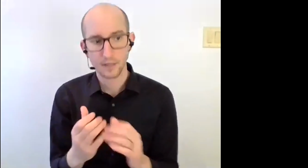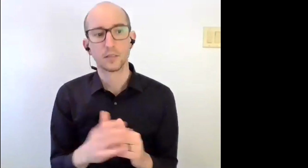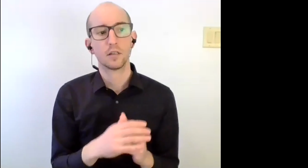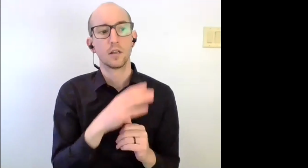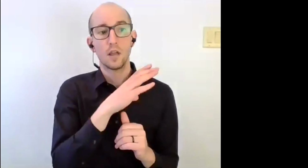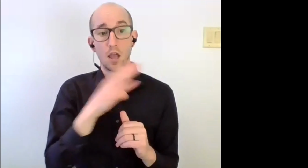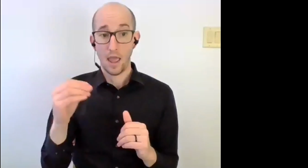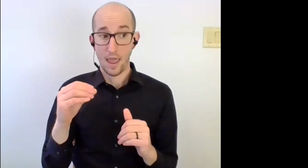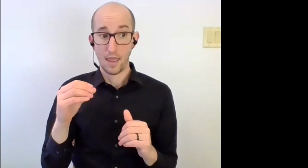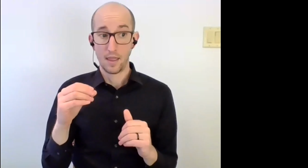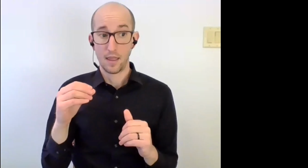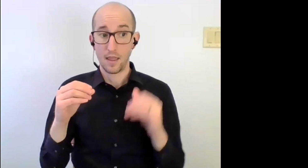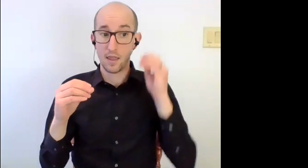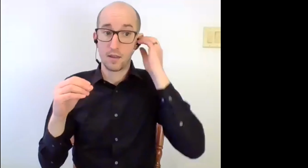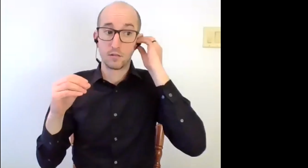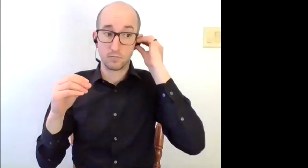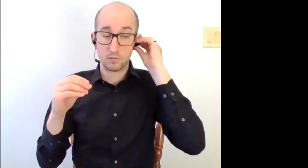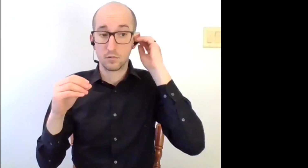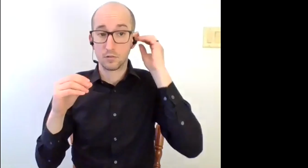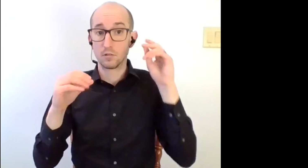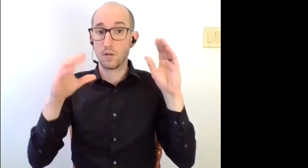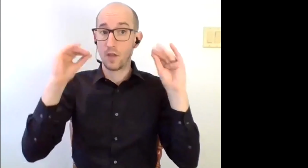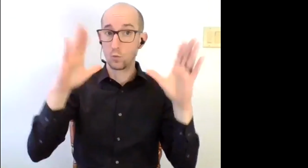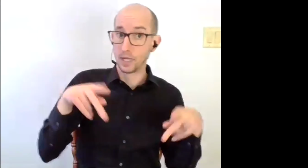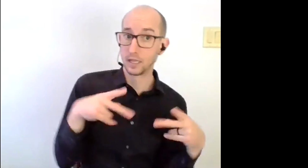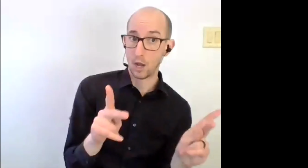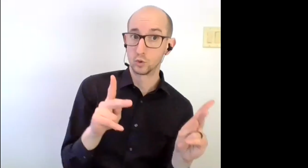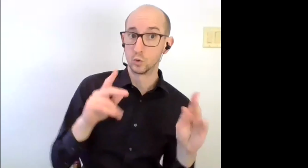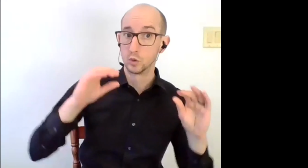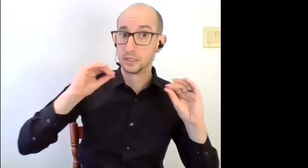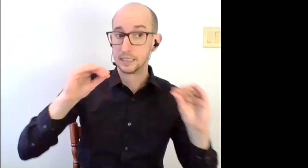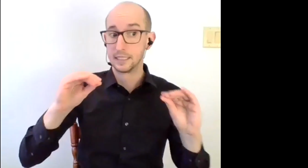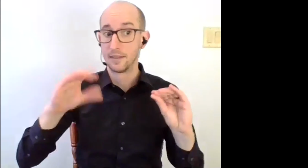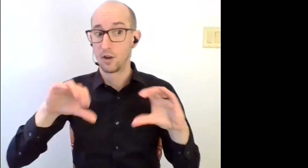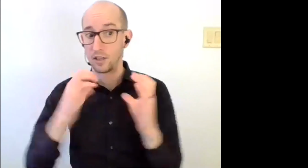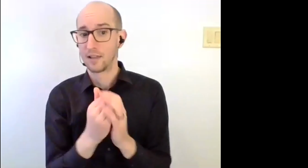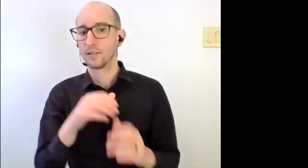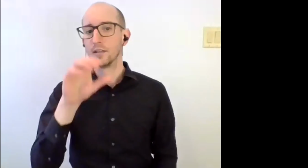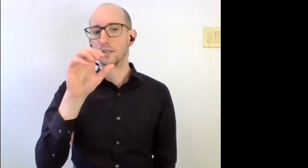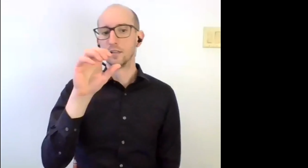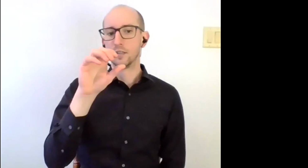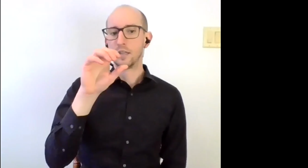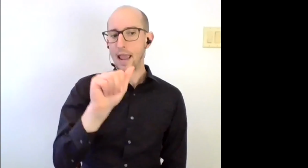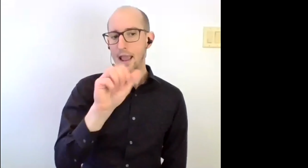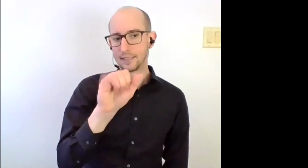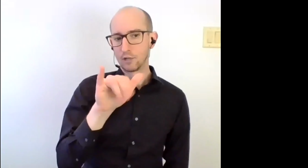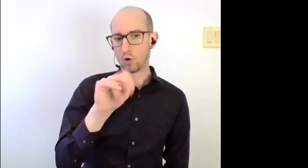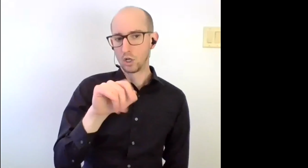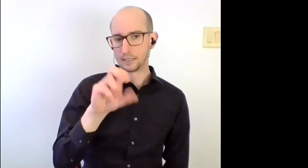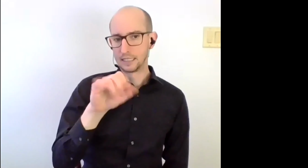will faculty be compensated for the time to put together on-line classes, training, and will classes be held